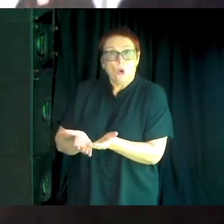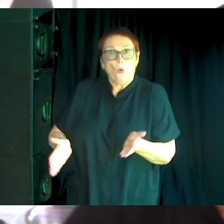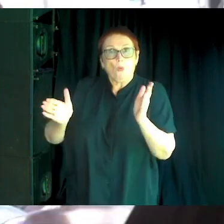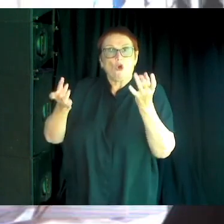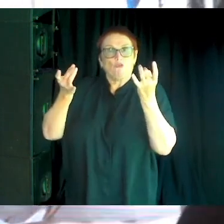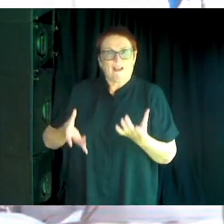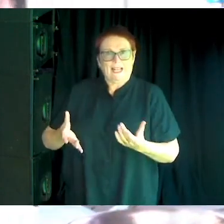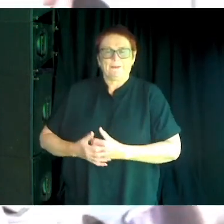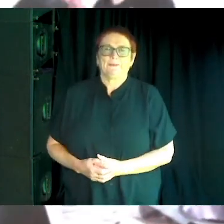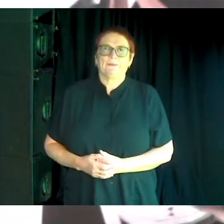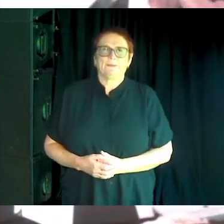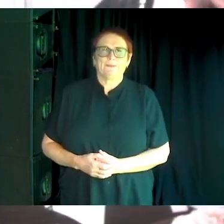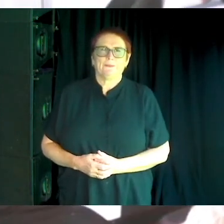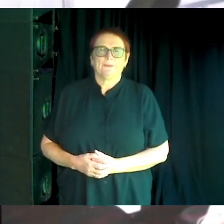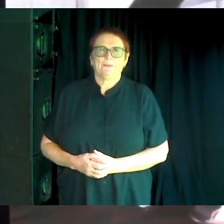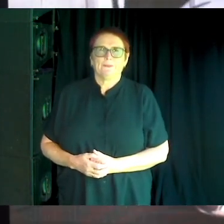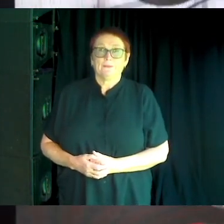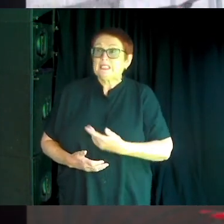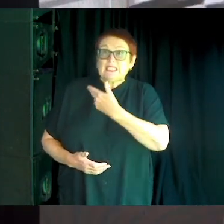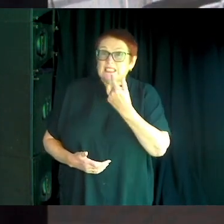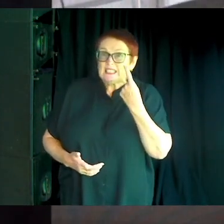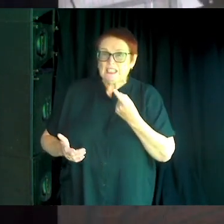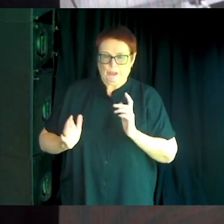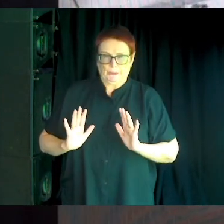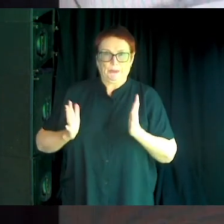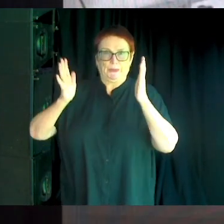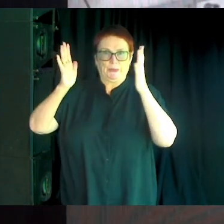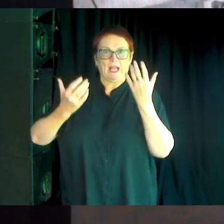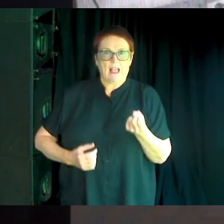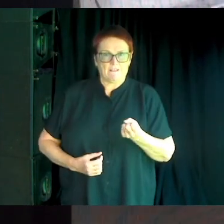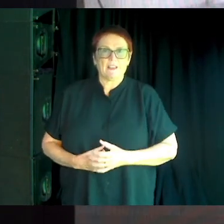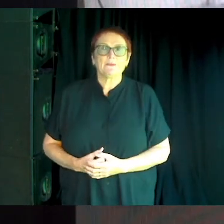so how this is how you season your wok see how it's nice and shiny and you are not going to